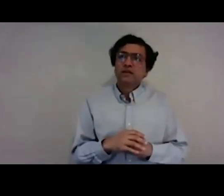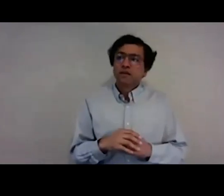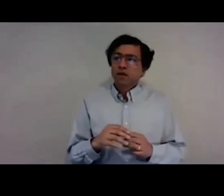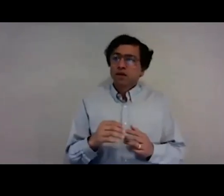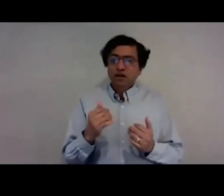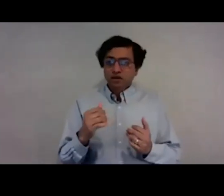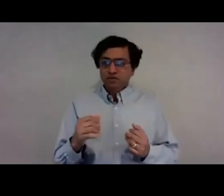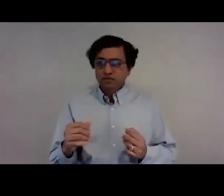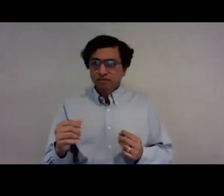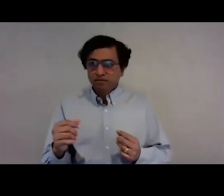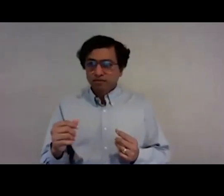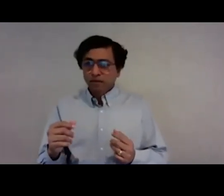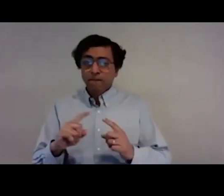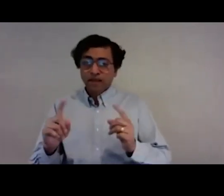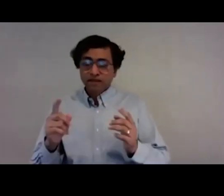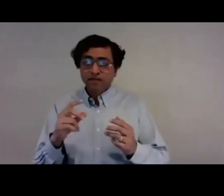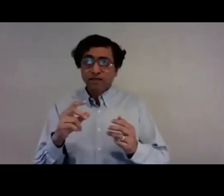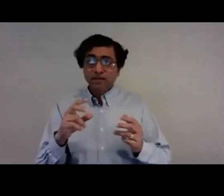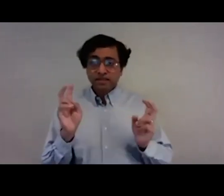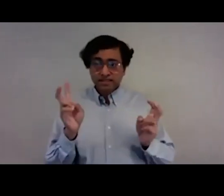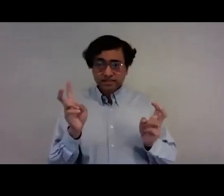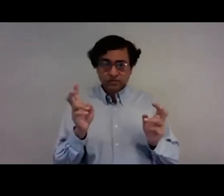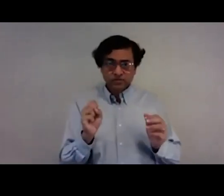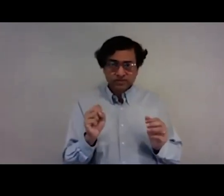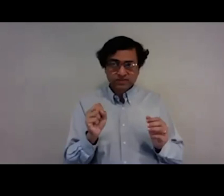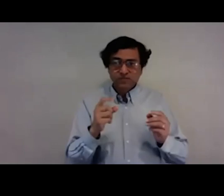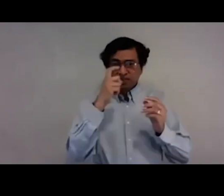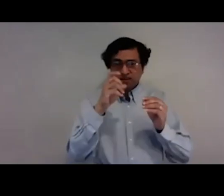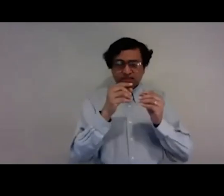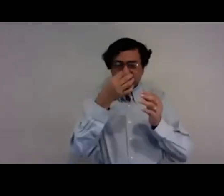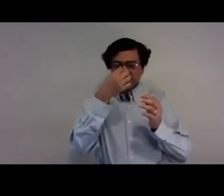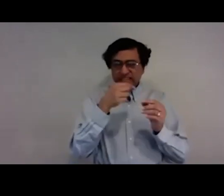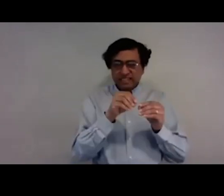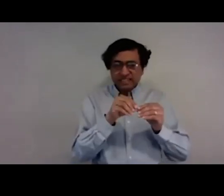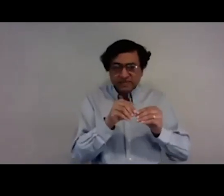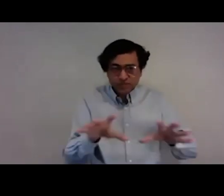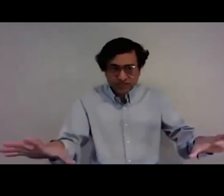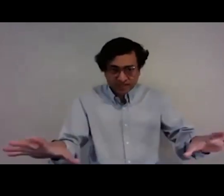A much smaller percentage of deaf individuals end up going to university and